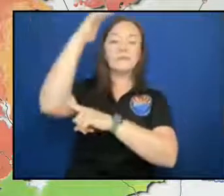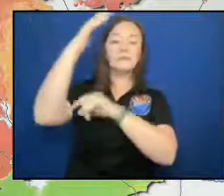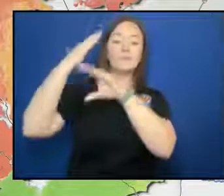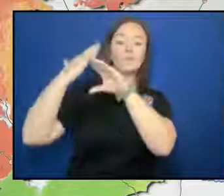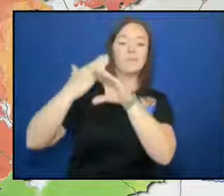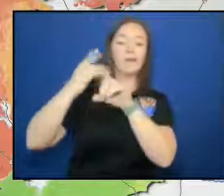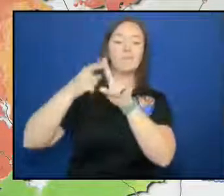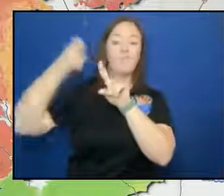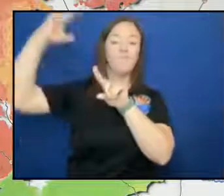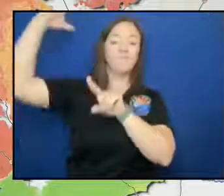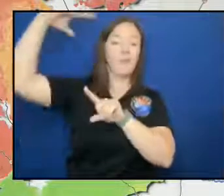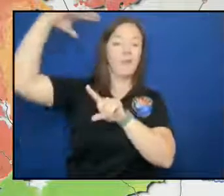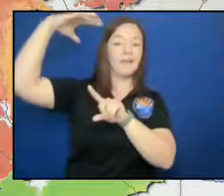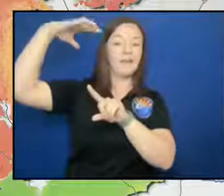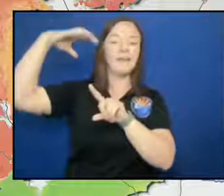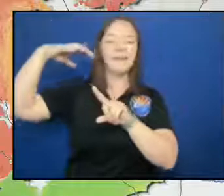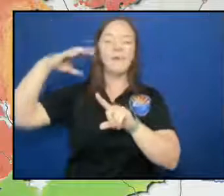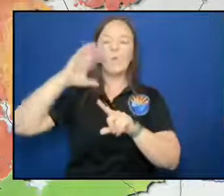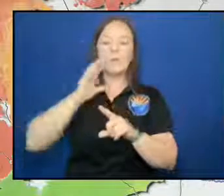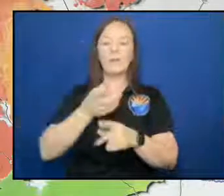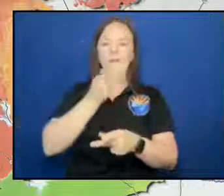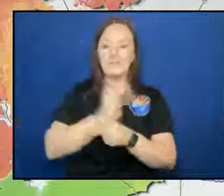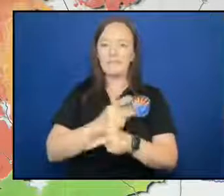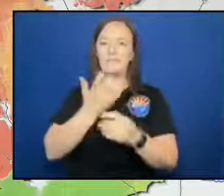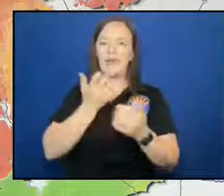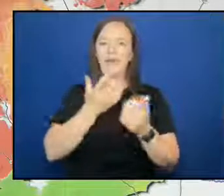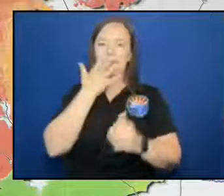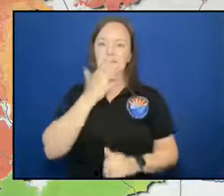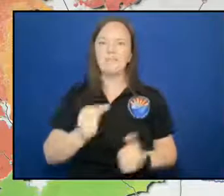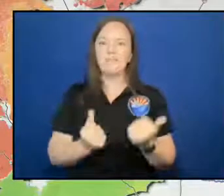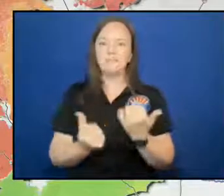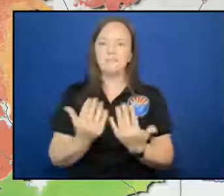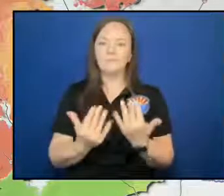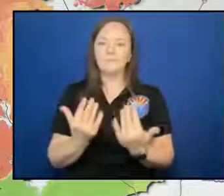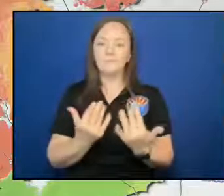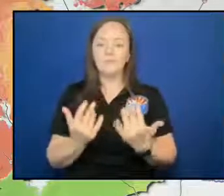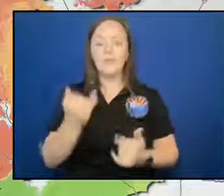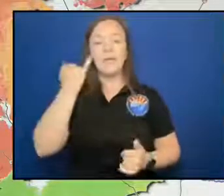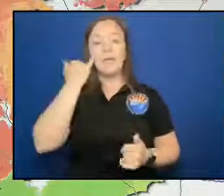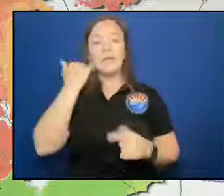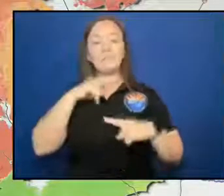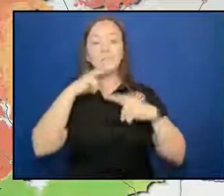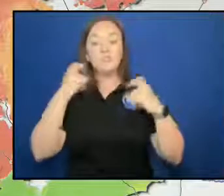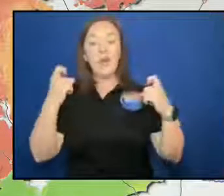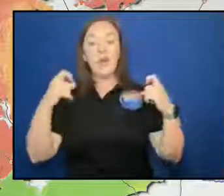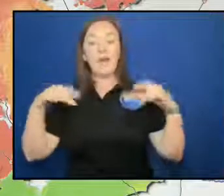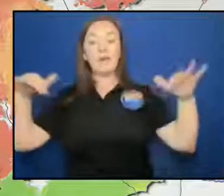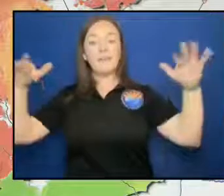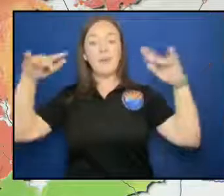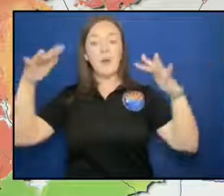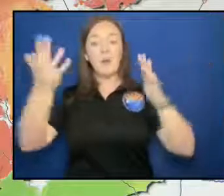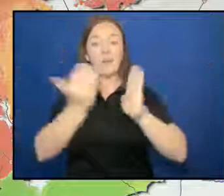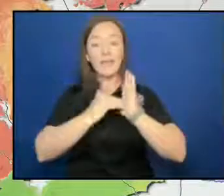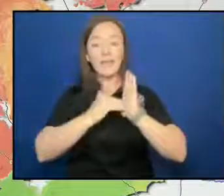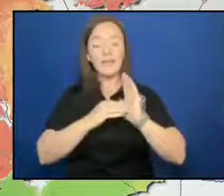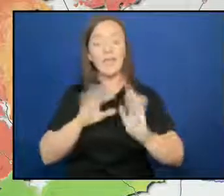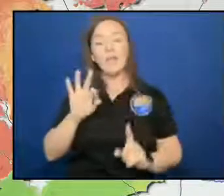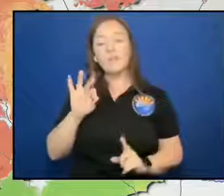AND SO THESE INGREDIENTS ARE ALL SITTING ON THE TABLE AND ALL THE INGREDIENTS ARE THERE BUT YOUR SANDWICH IS NOT